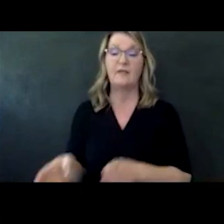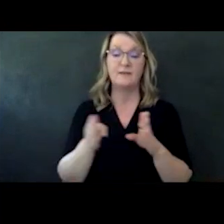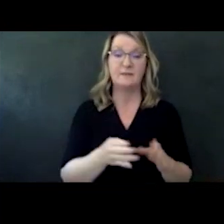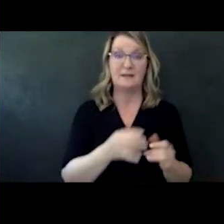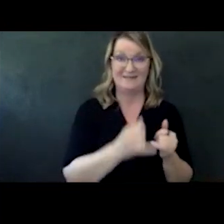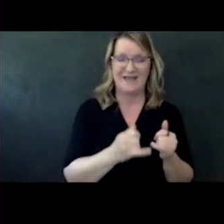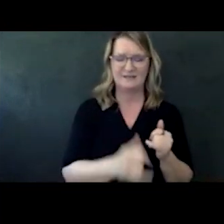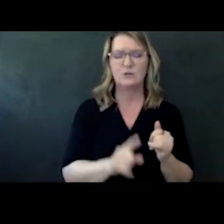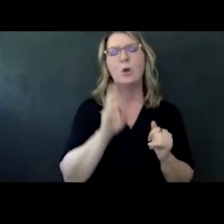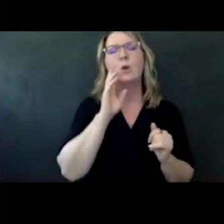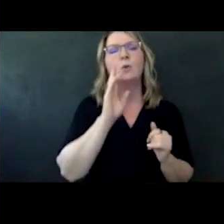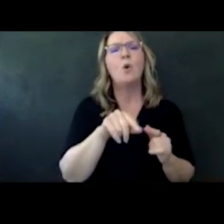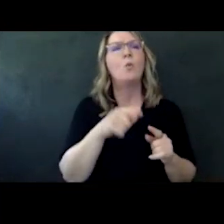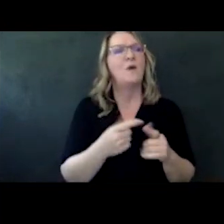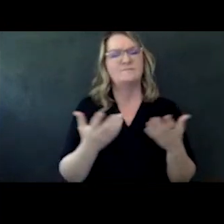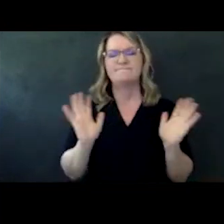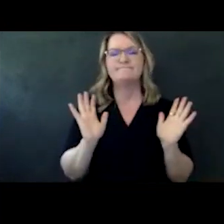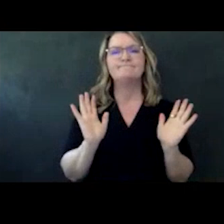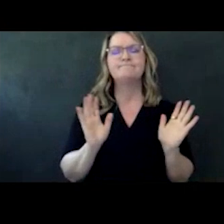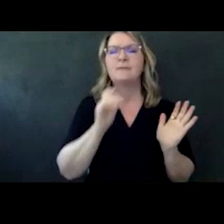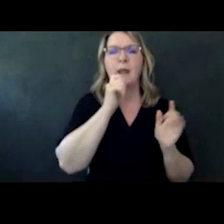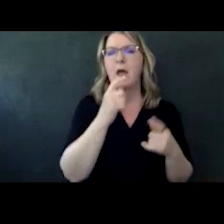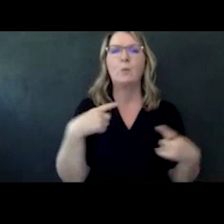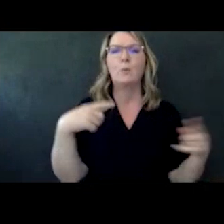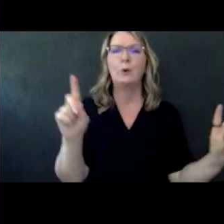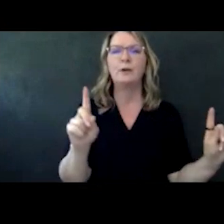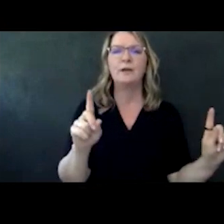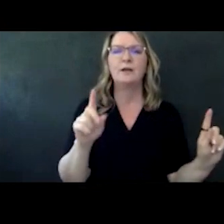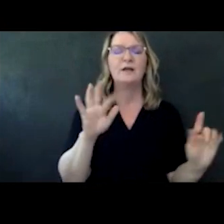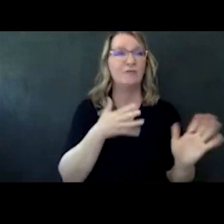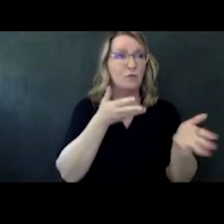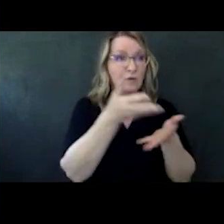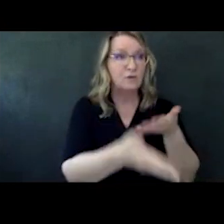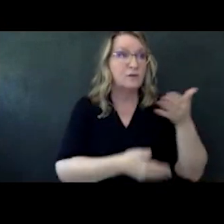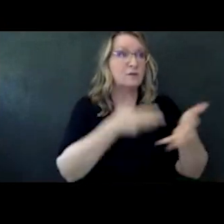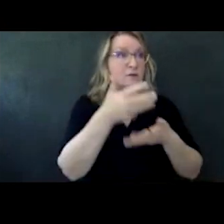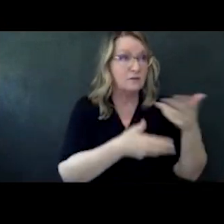invested more than a handful of efforts to develop a partnership with a business that won't budge,